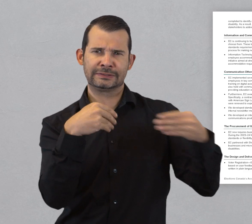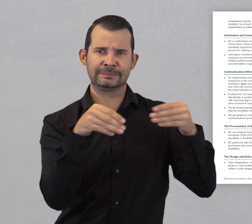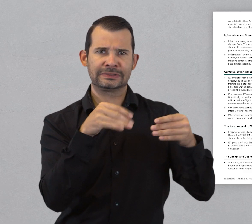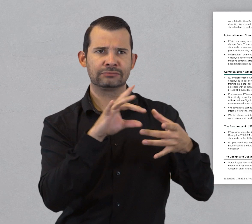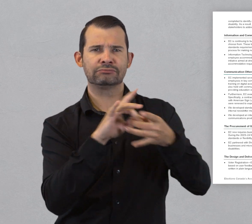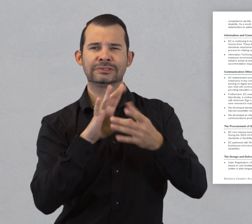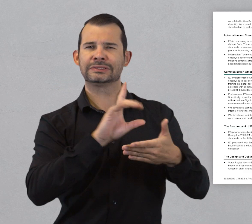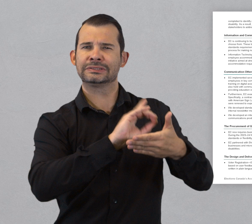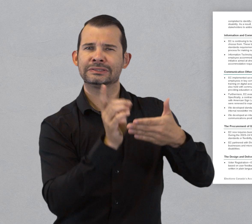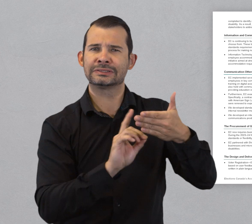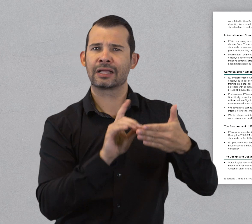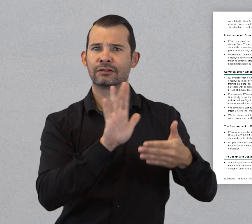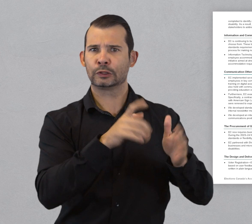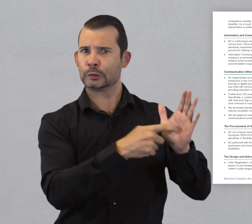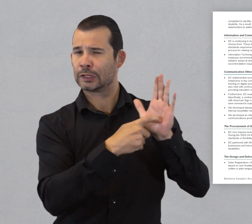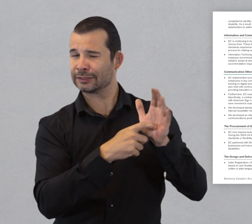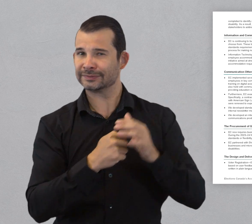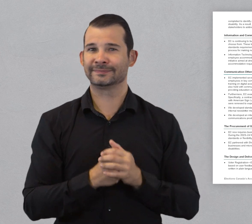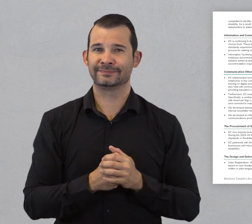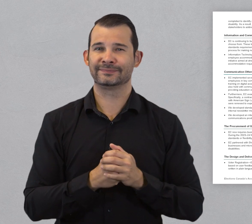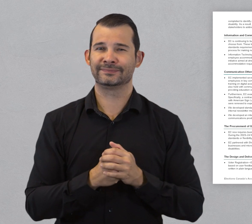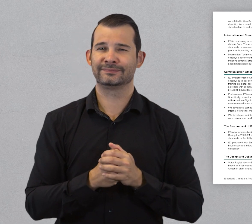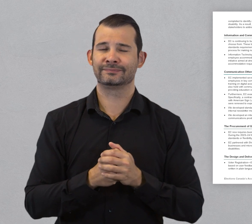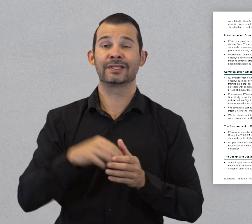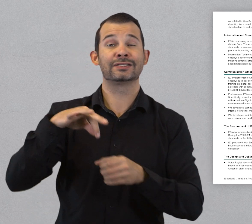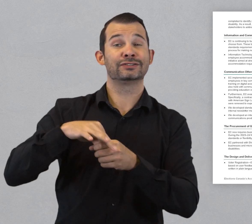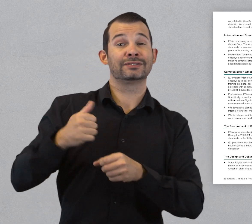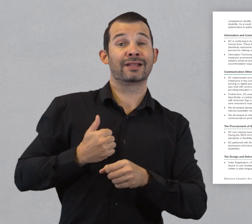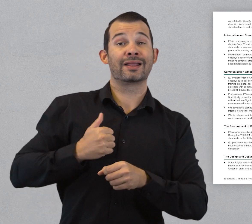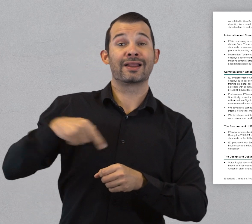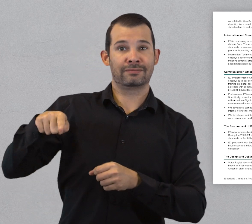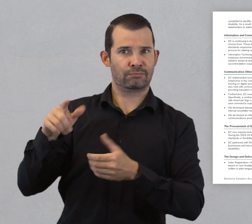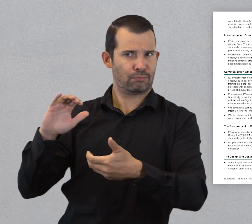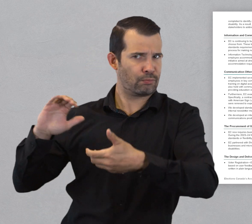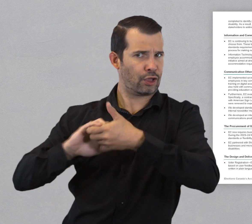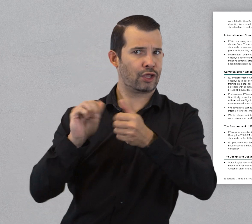in the design of their requirements. • EC partnered with Shared Services